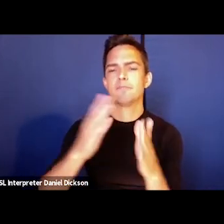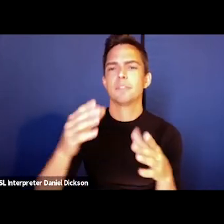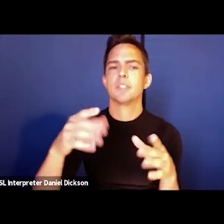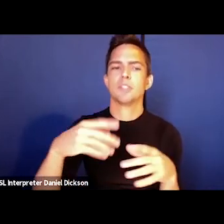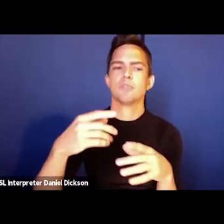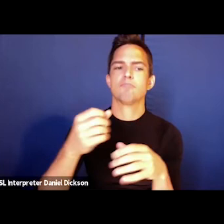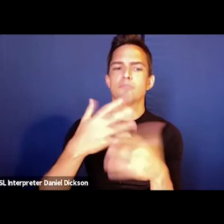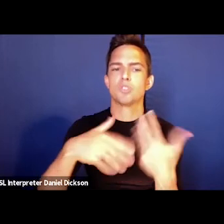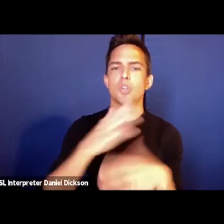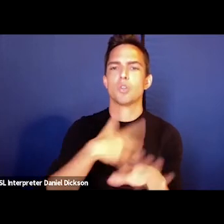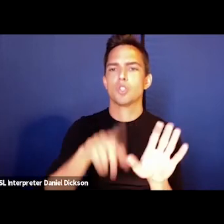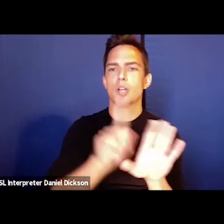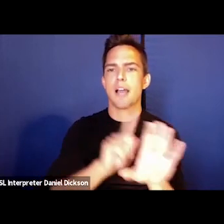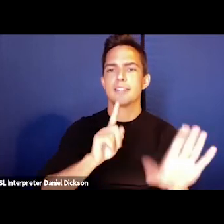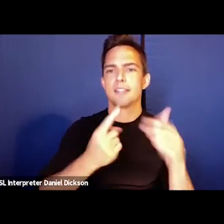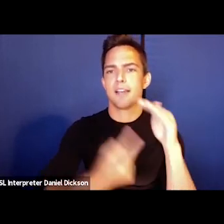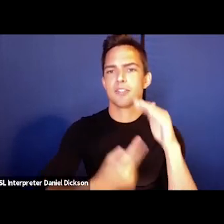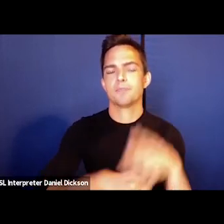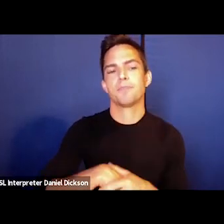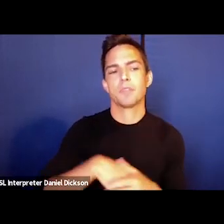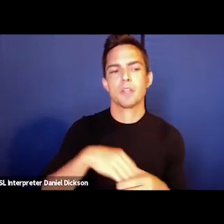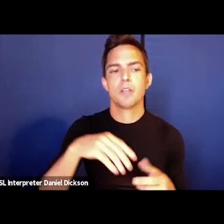I have not found consumers looking for resources as much as I have